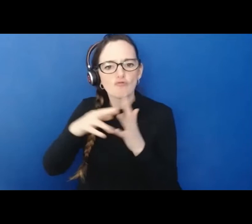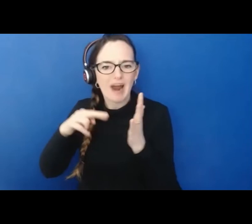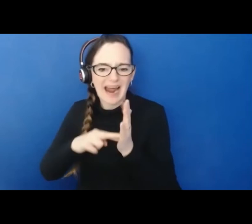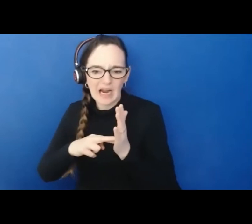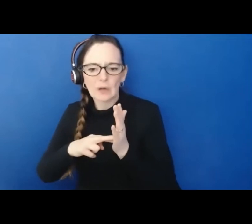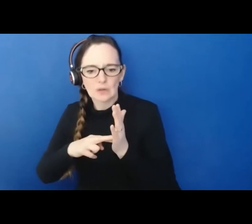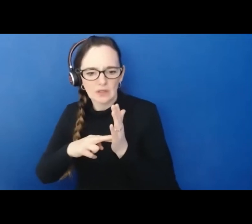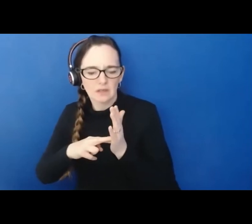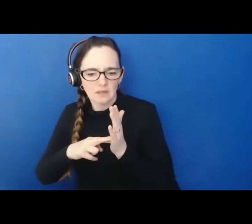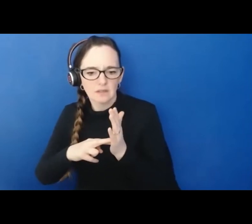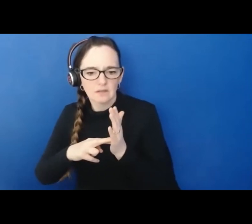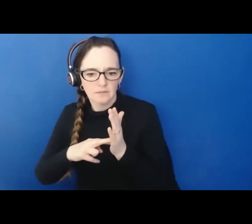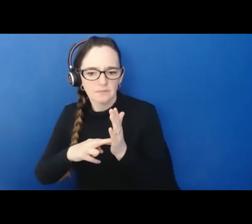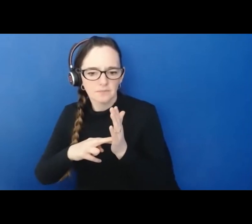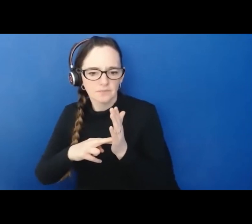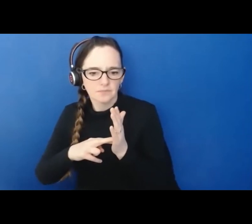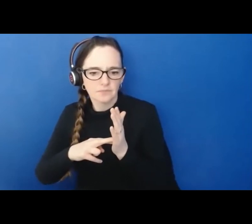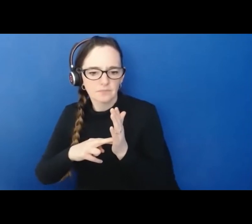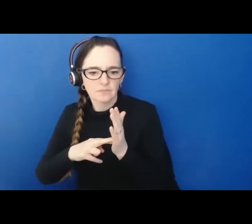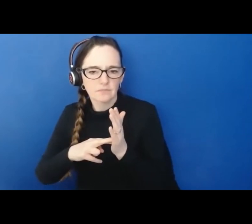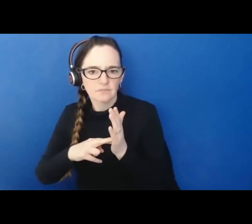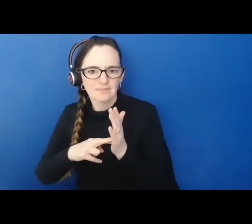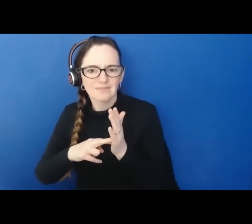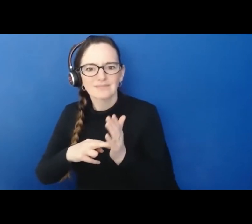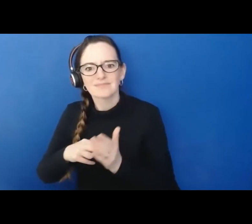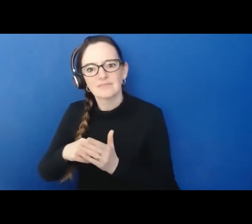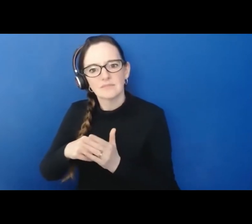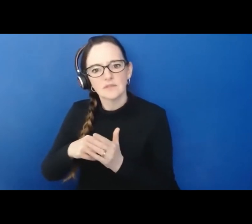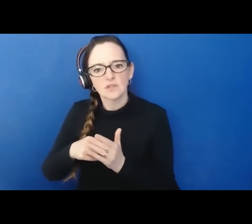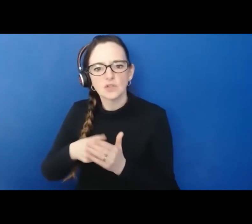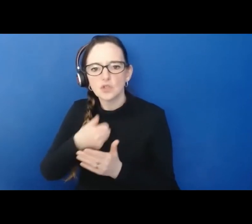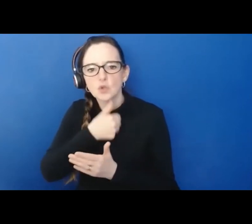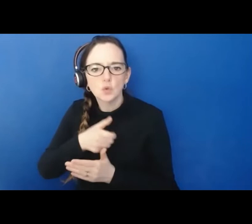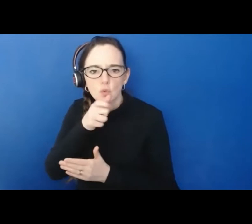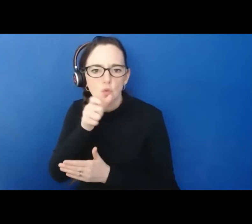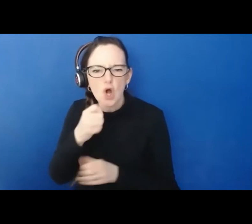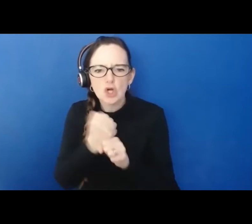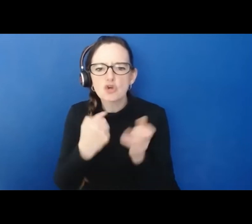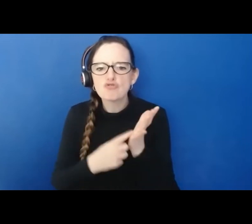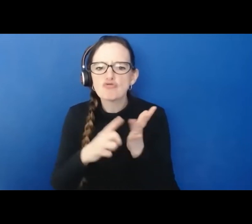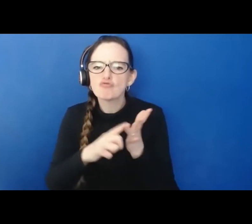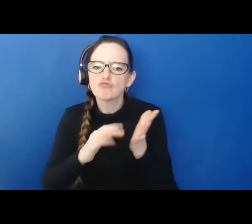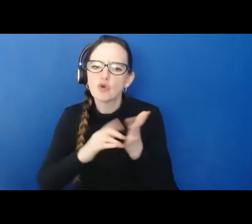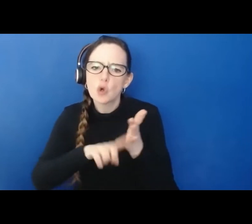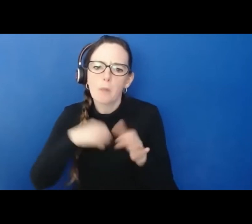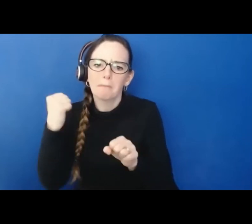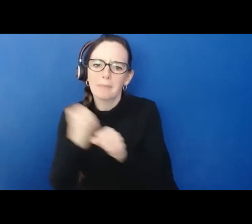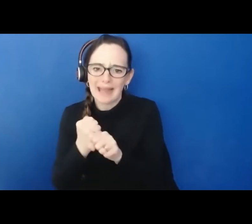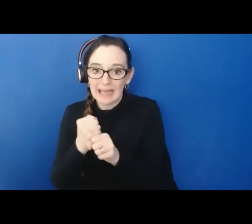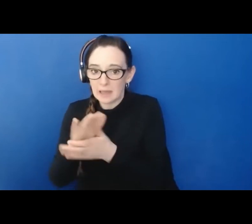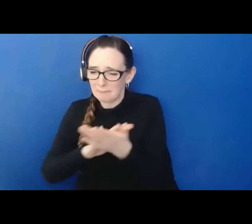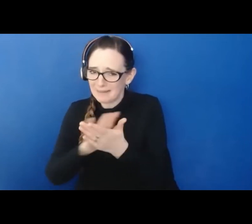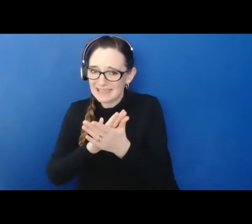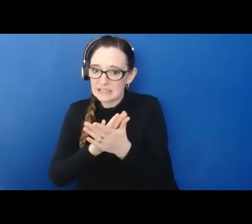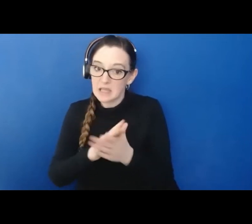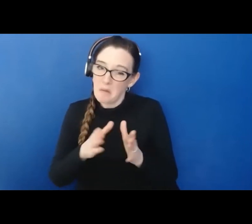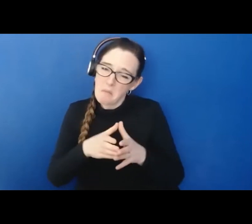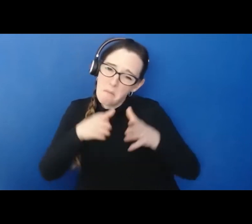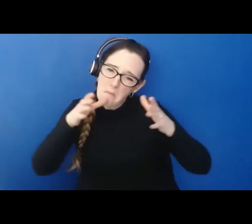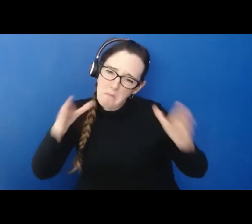Grooming actually is when in this context when larger galleries, blue chip galleries,